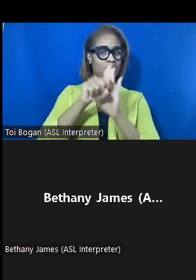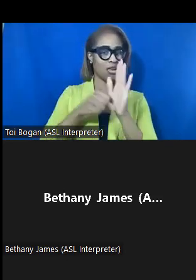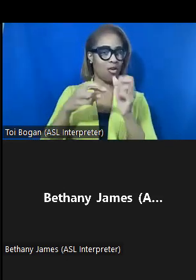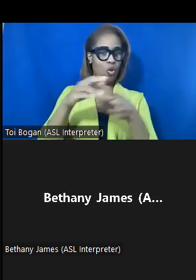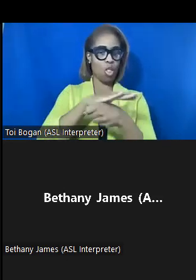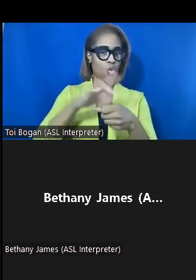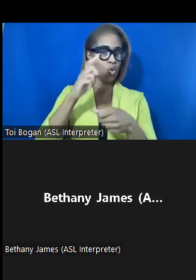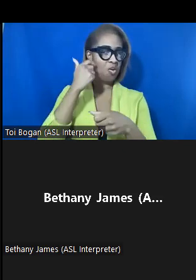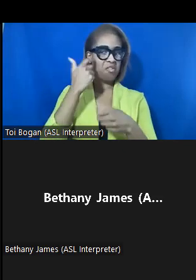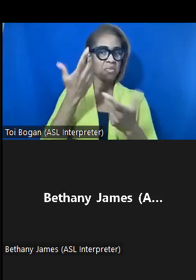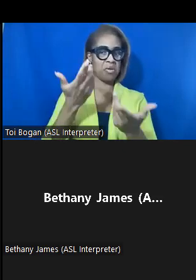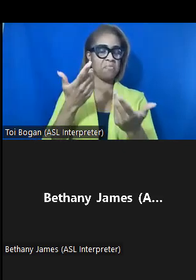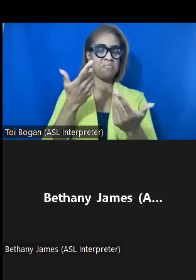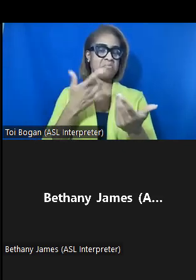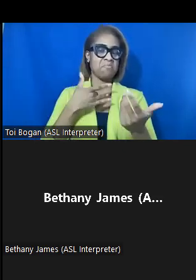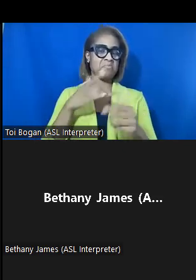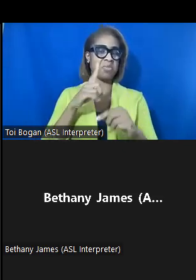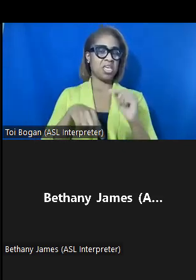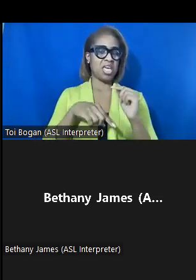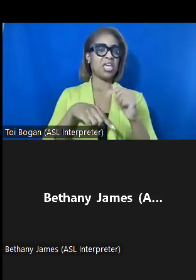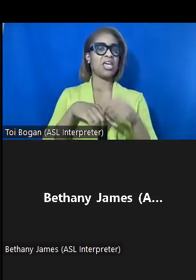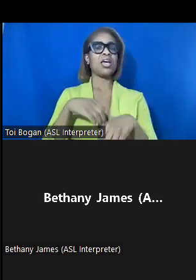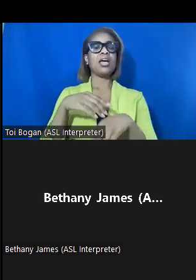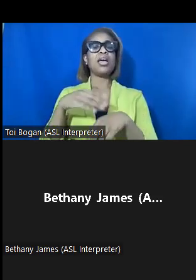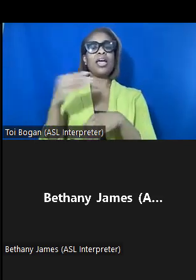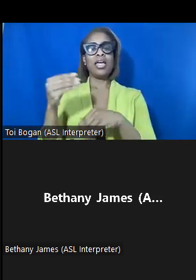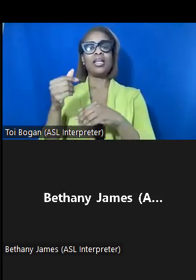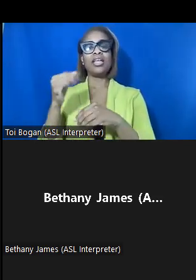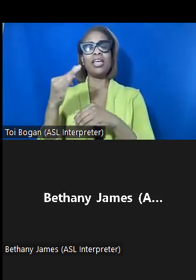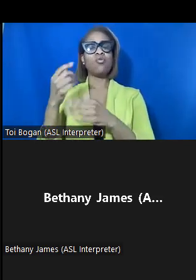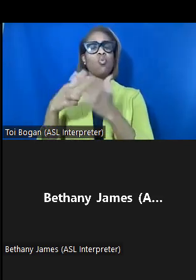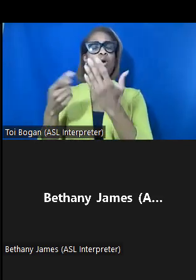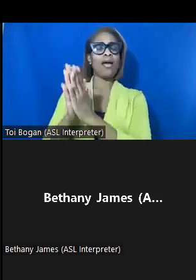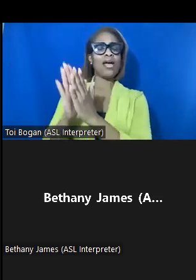And then if what is being asked is something that's going to compromise the safety of other